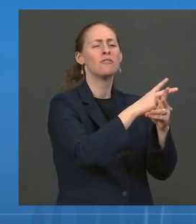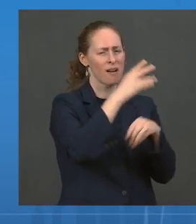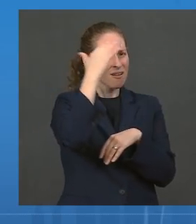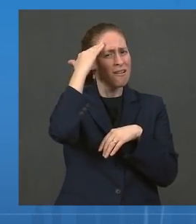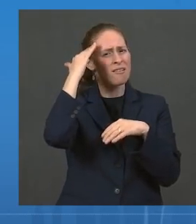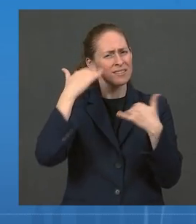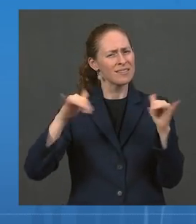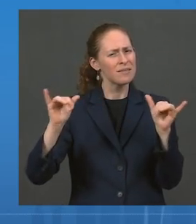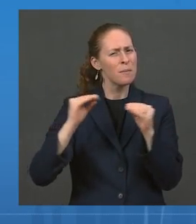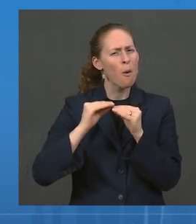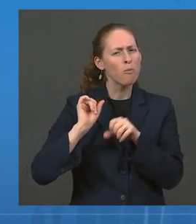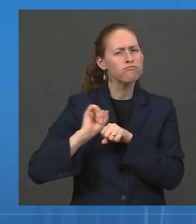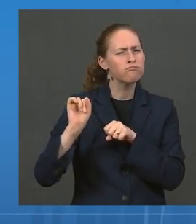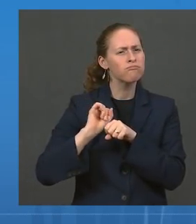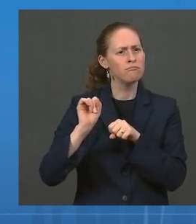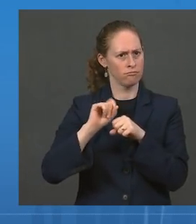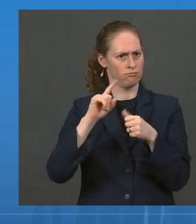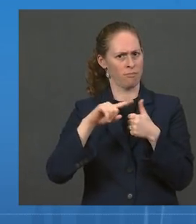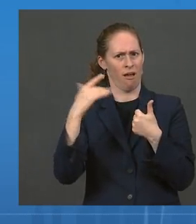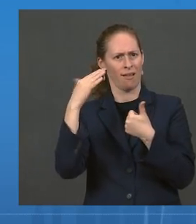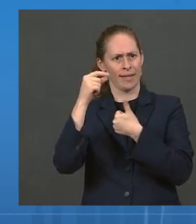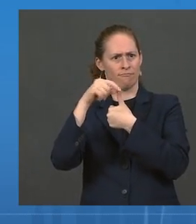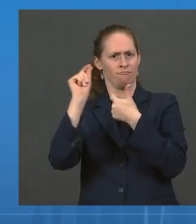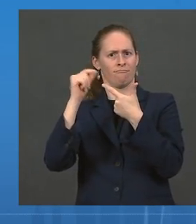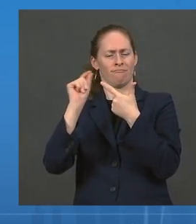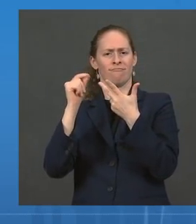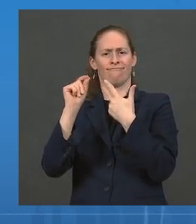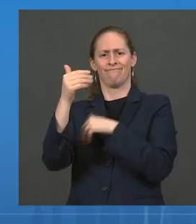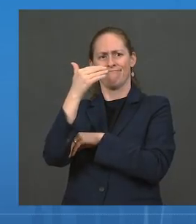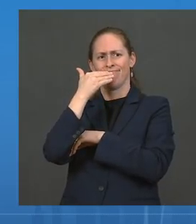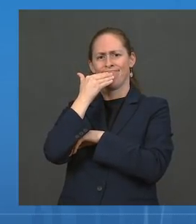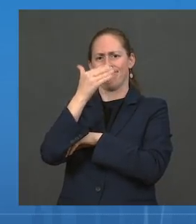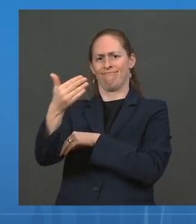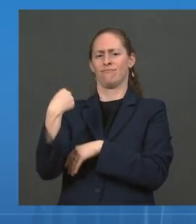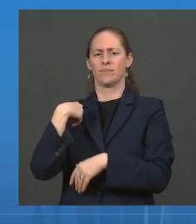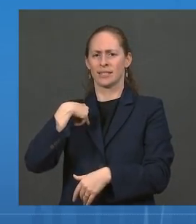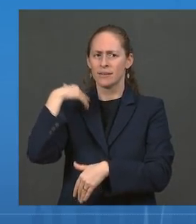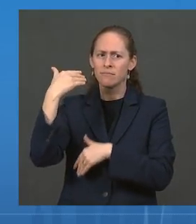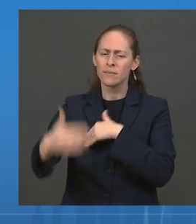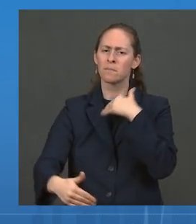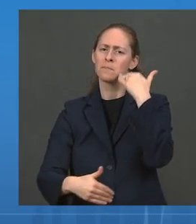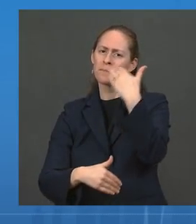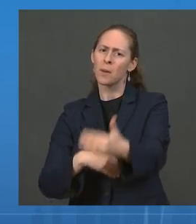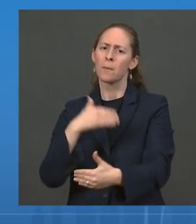but these milestones represent critical progress and show we are on the right track in our fight against the virus.